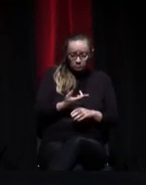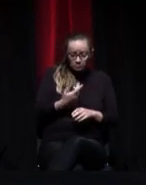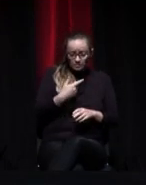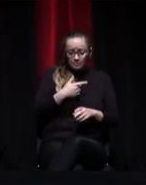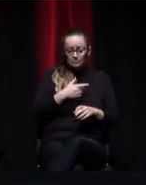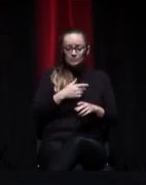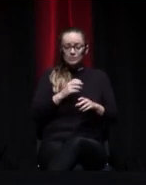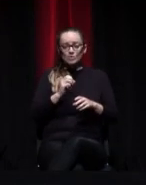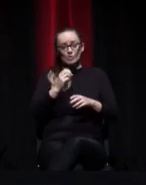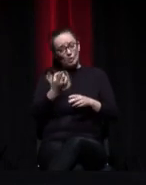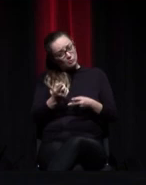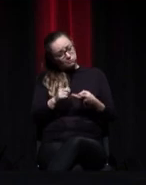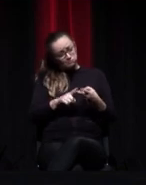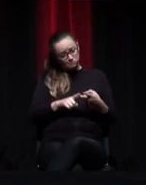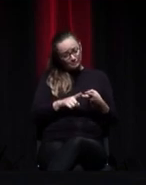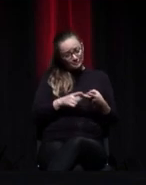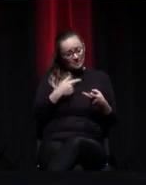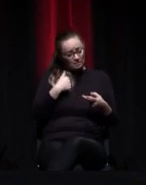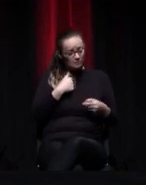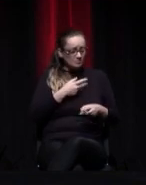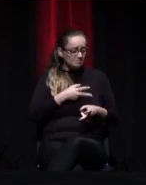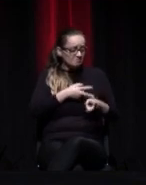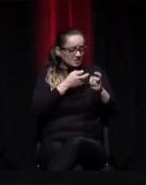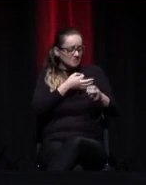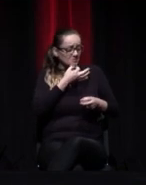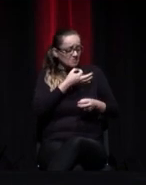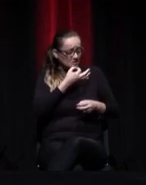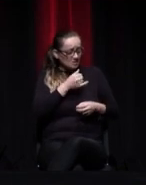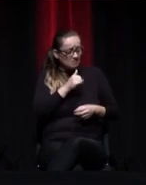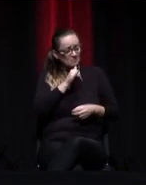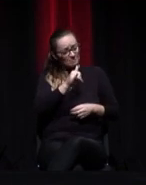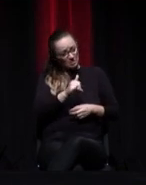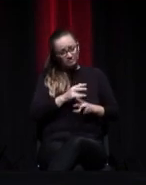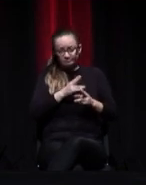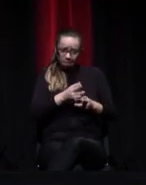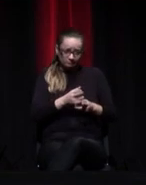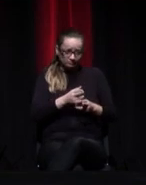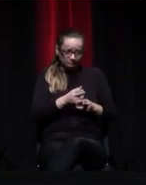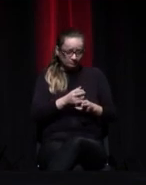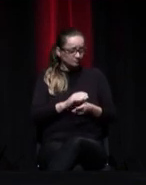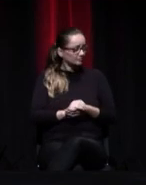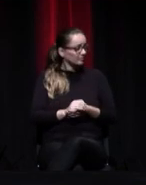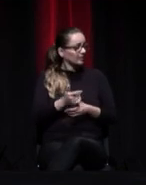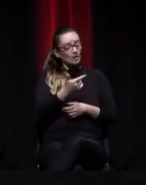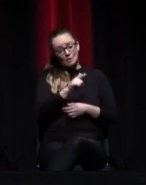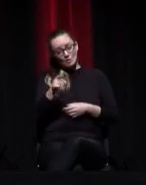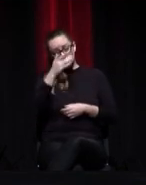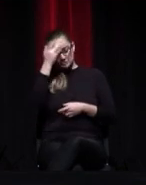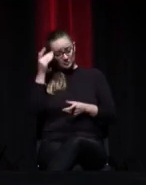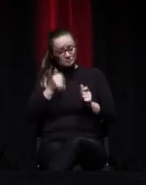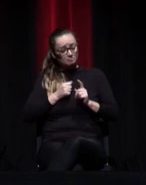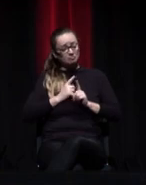Or, plan B, I'll pitch my voice higher. The one coming after me will raise my voice